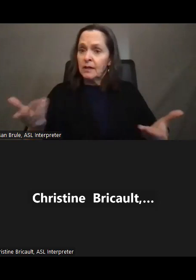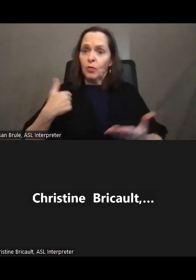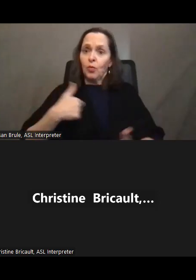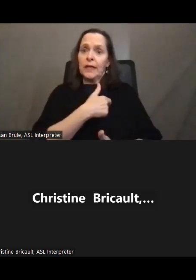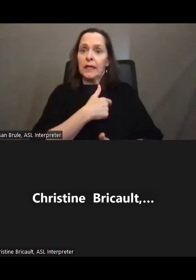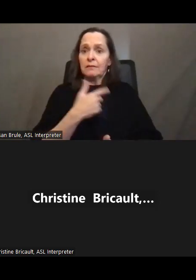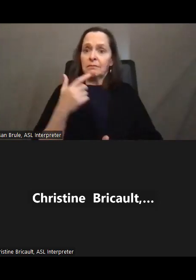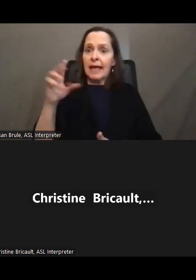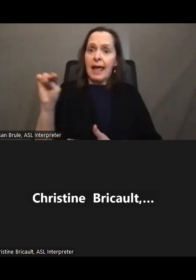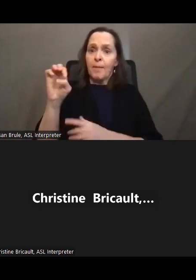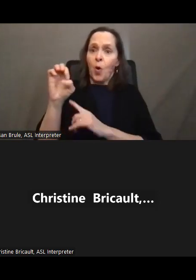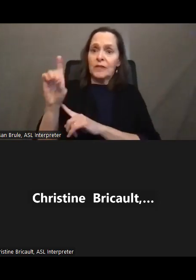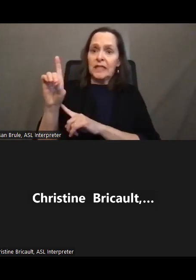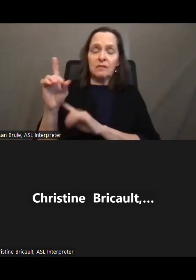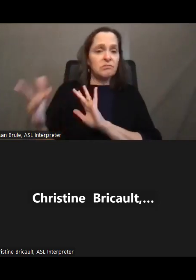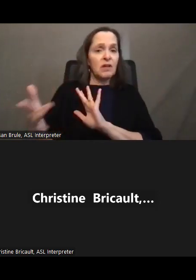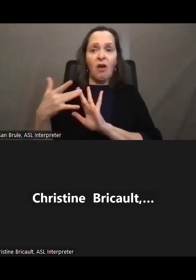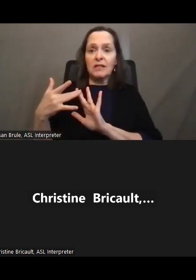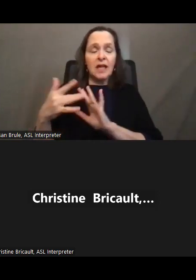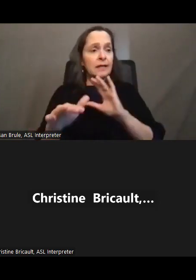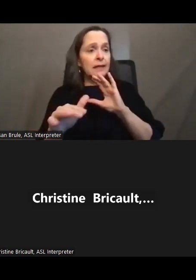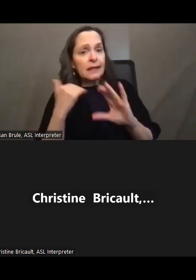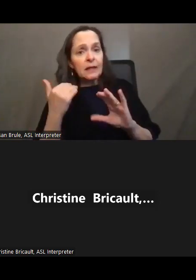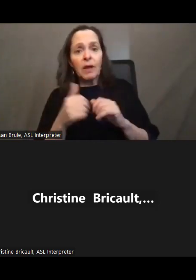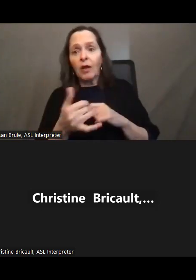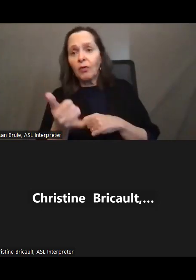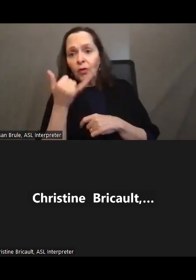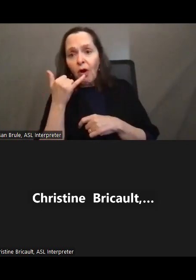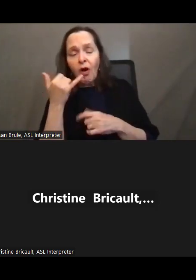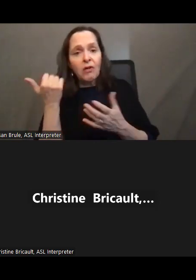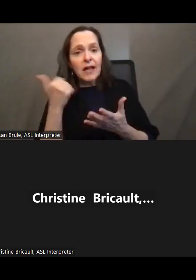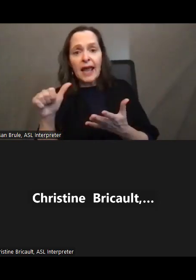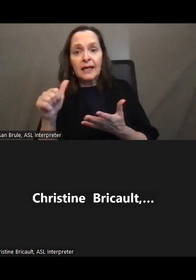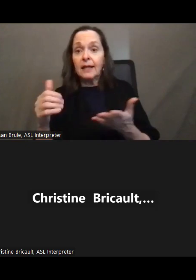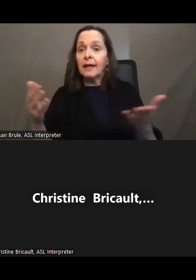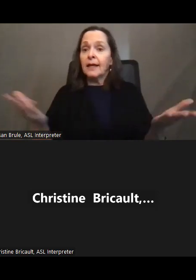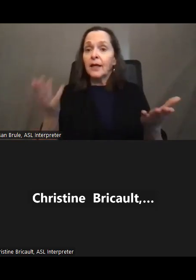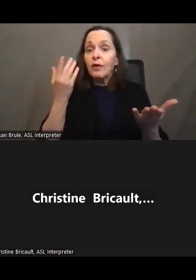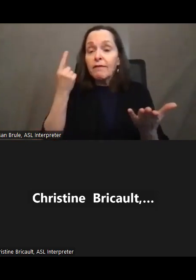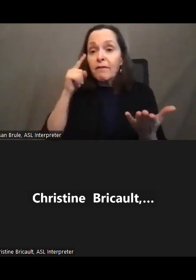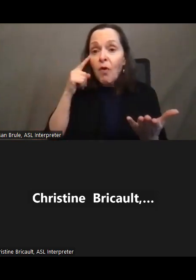Either e-mail us, call us. we are here to help you guys. We want to be your partners. LILIA: Great.